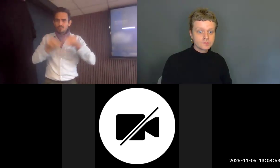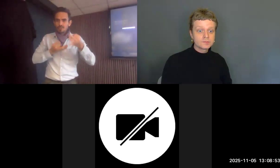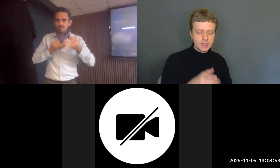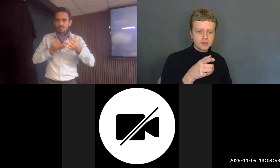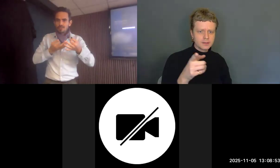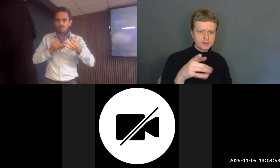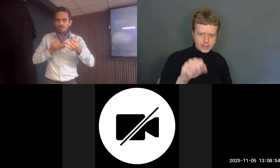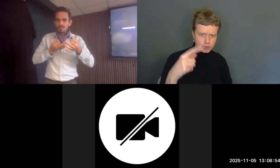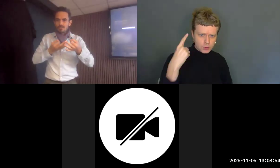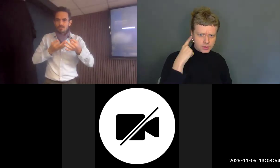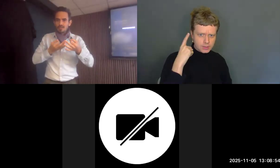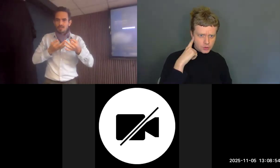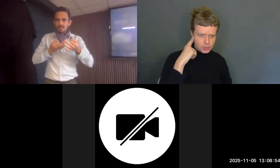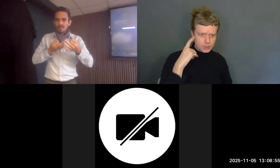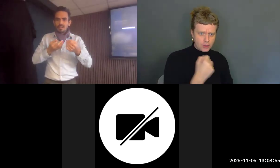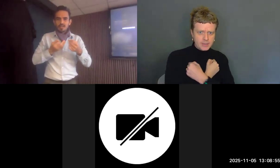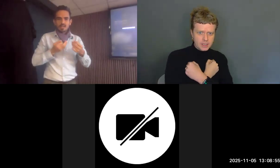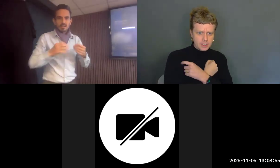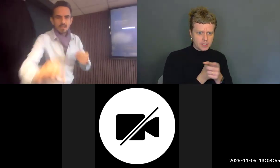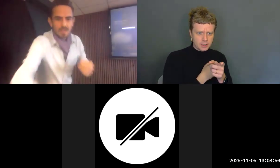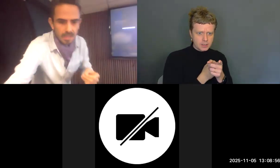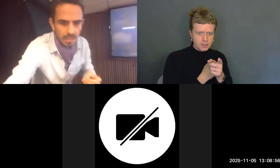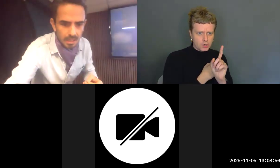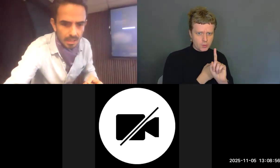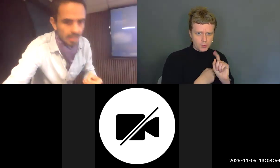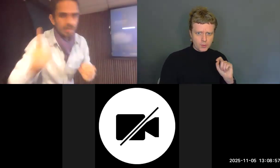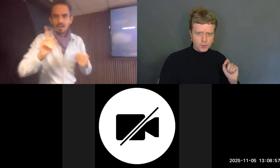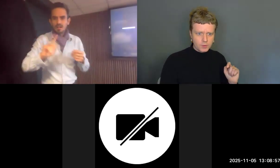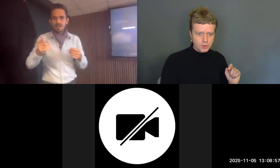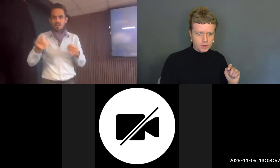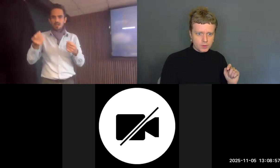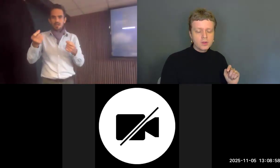Can you… can you hear Naomi? No.